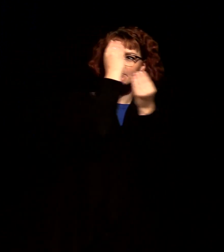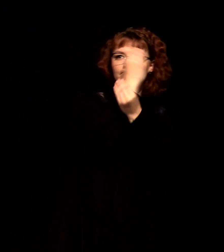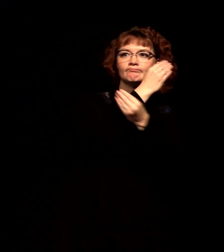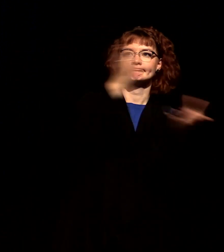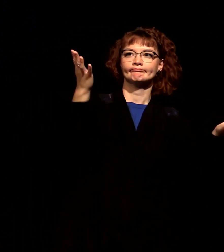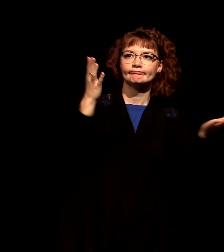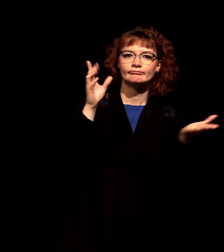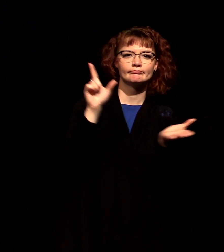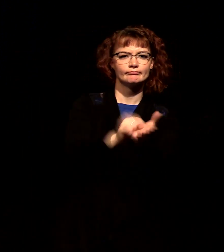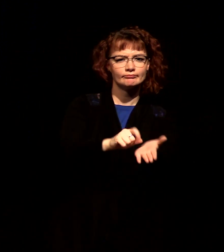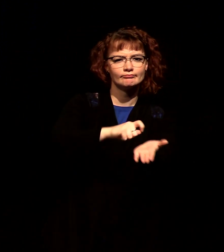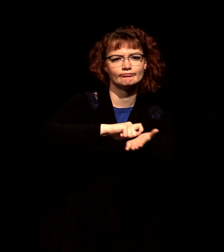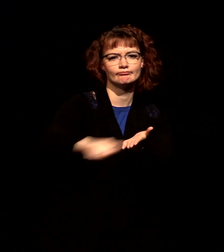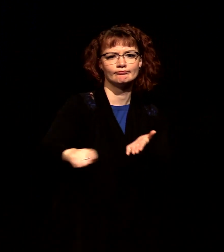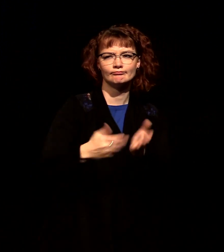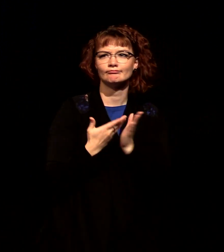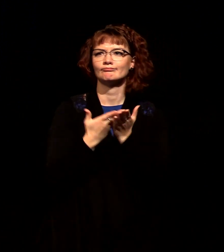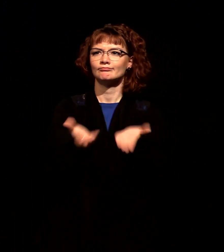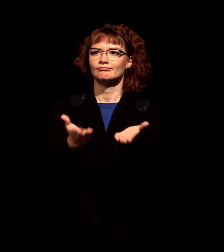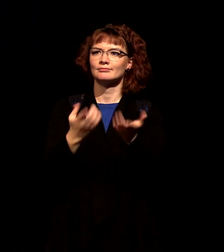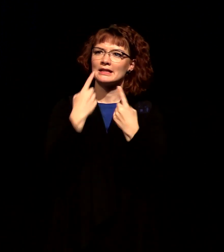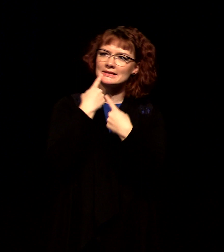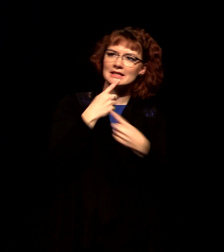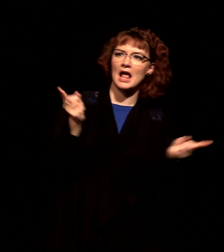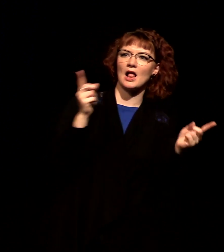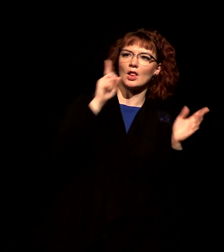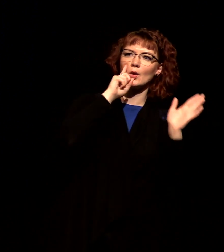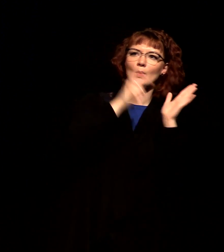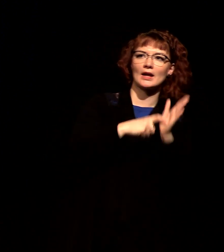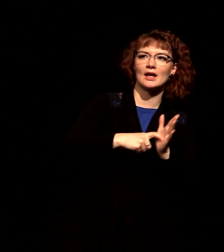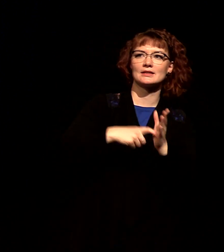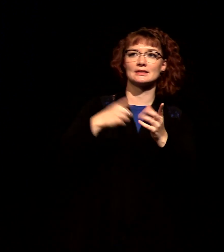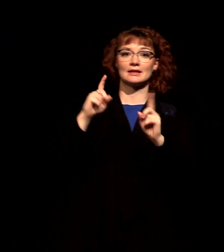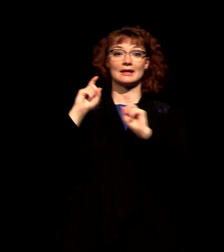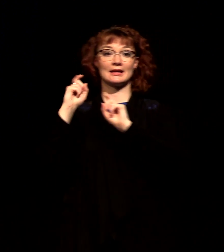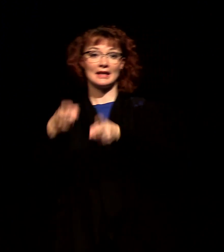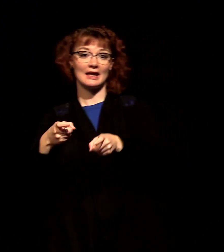there's an expected response to worship our Creator. Let the